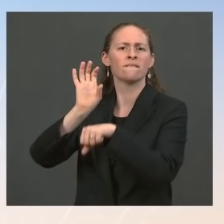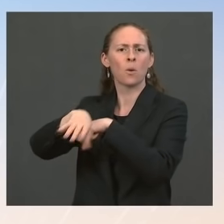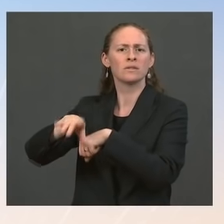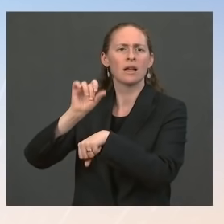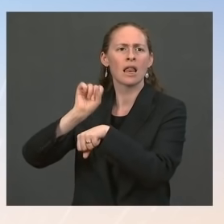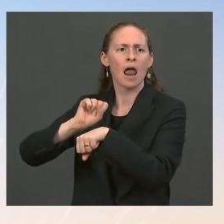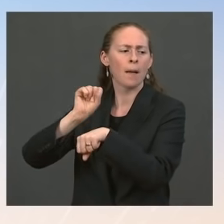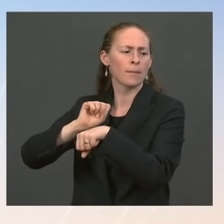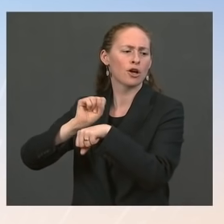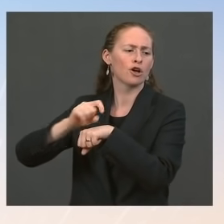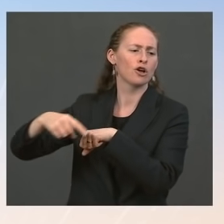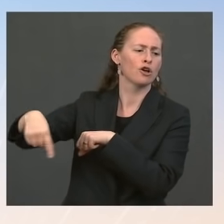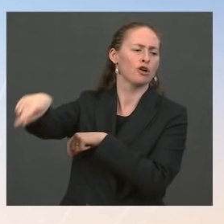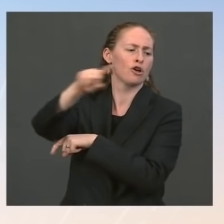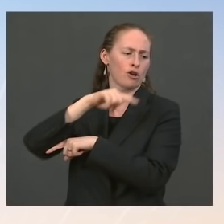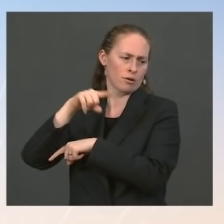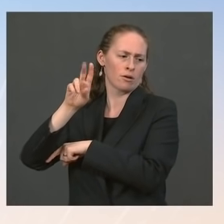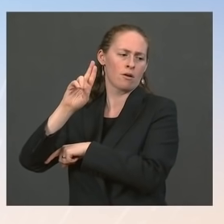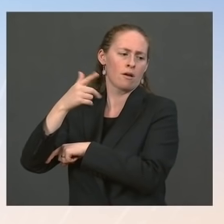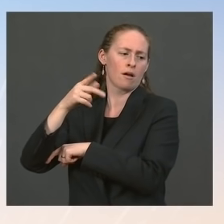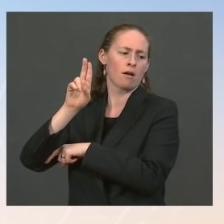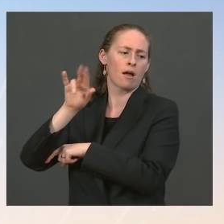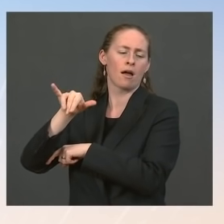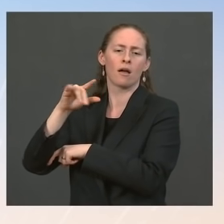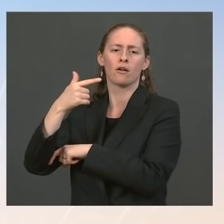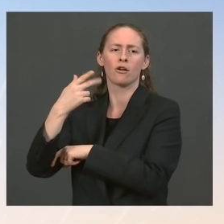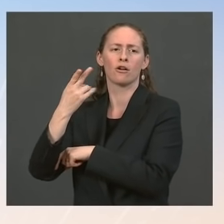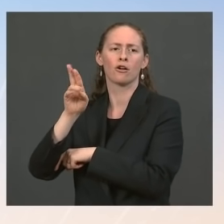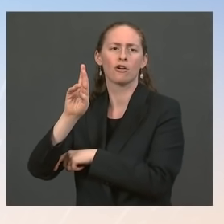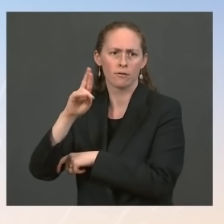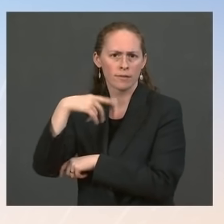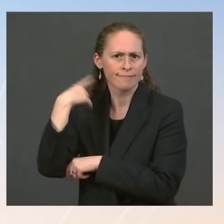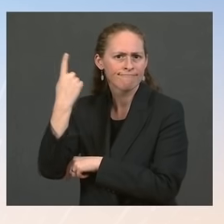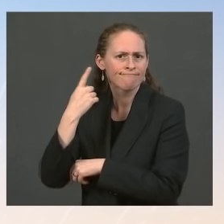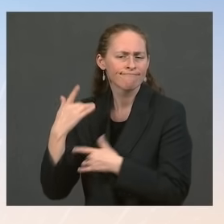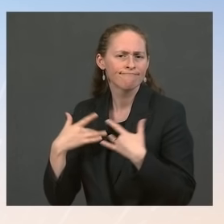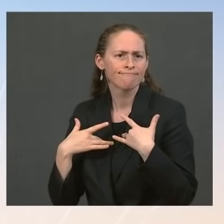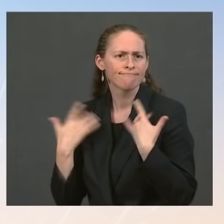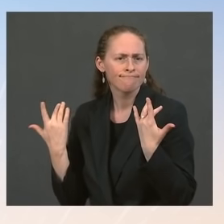stands on that legislation? And then, another follow-up. You mentioned the monitoring devices,